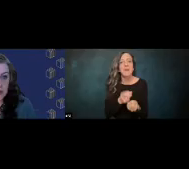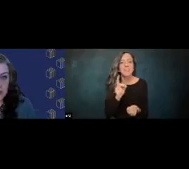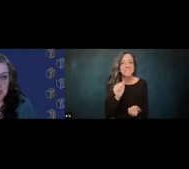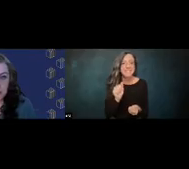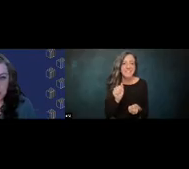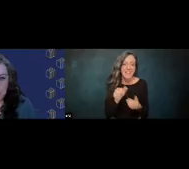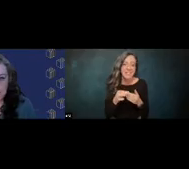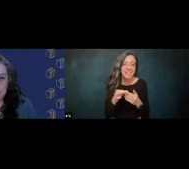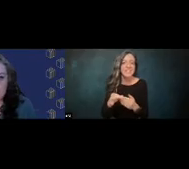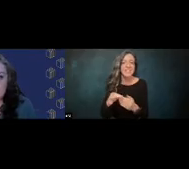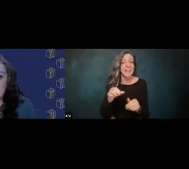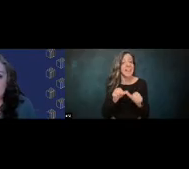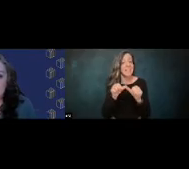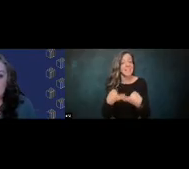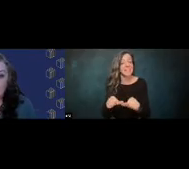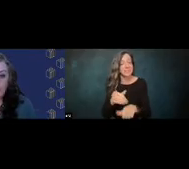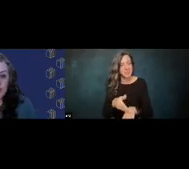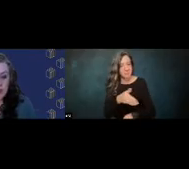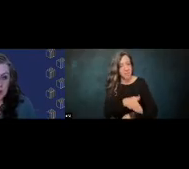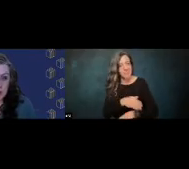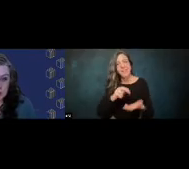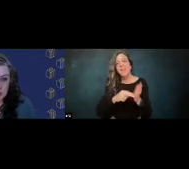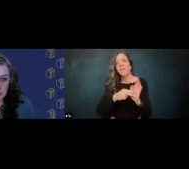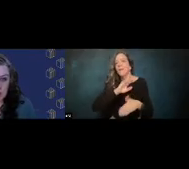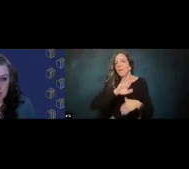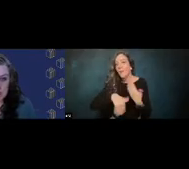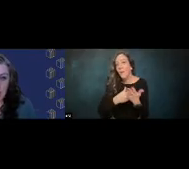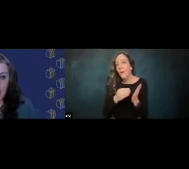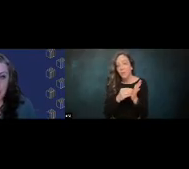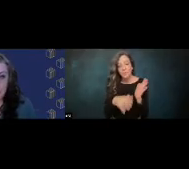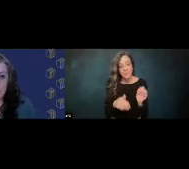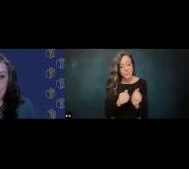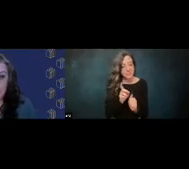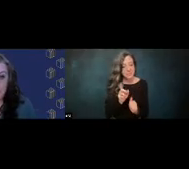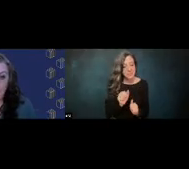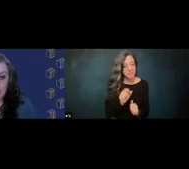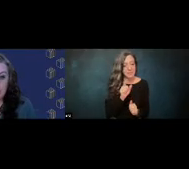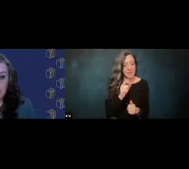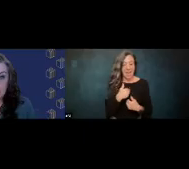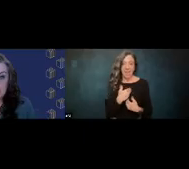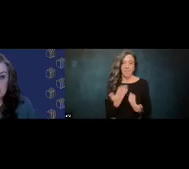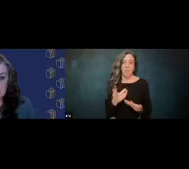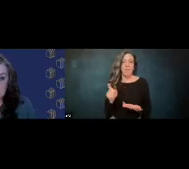continuous improvement so that all students with disabilities are equipped with knowledge,